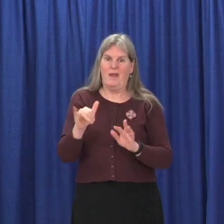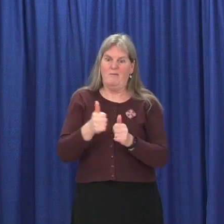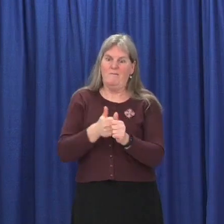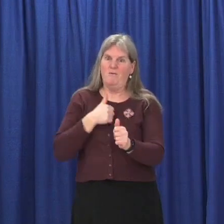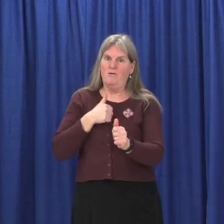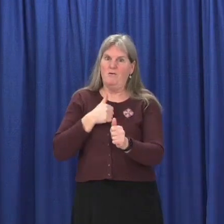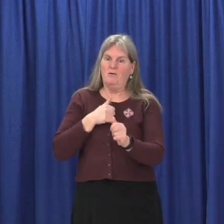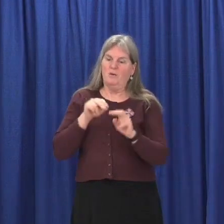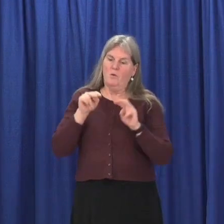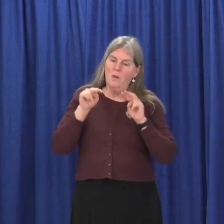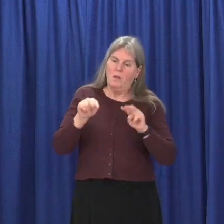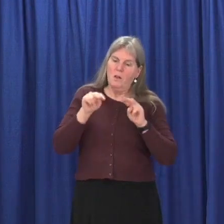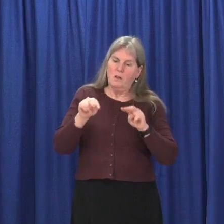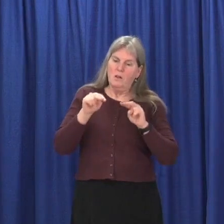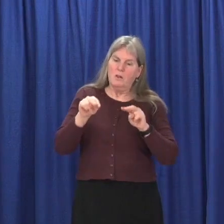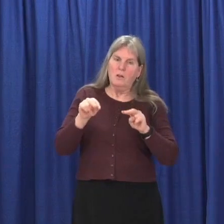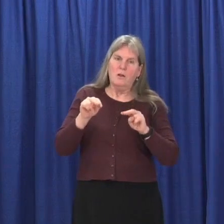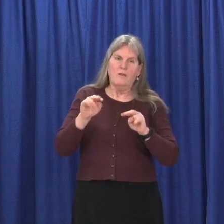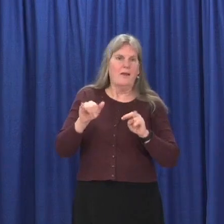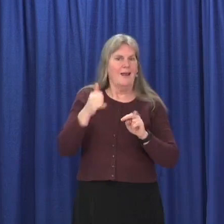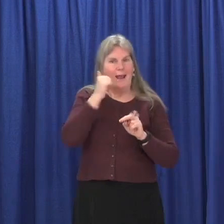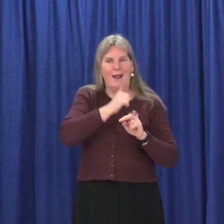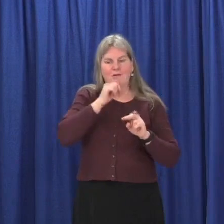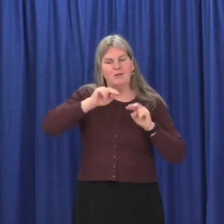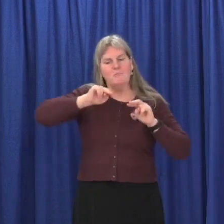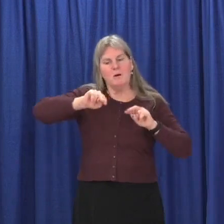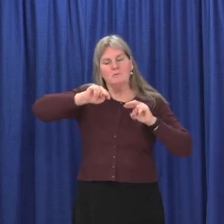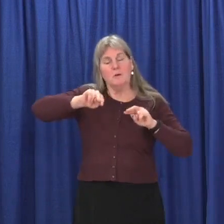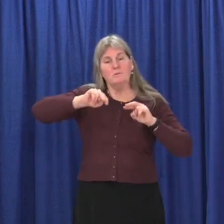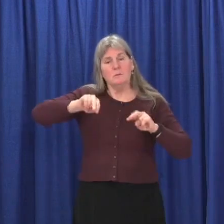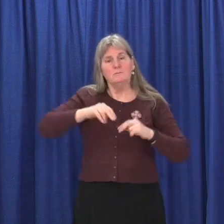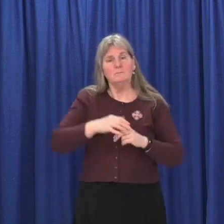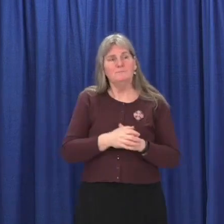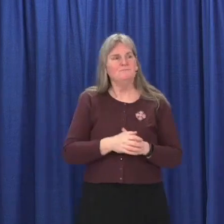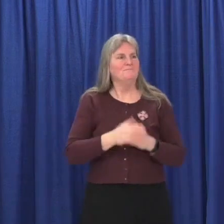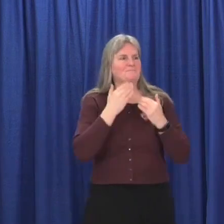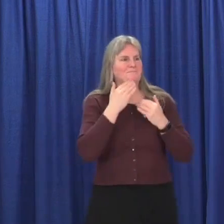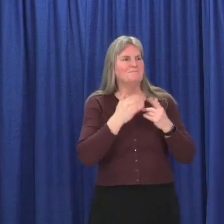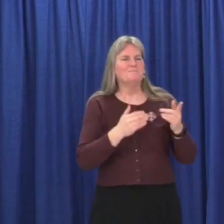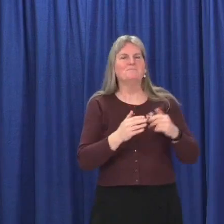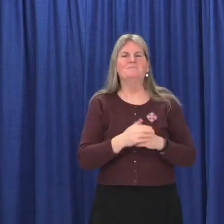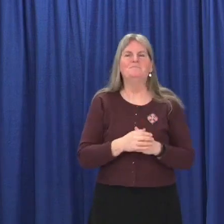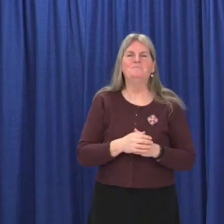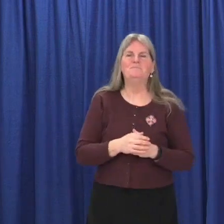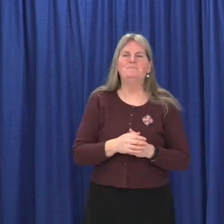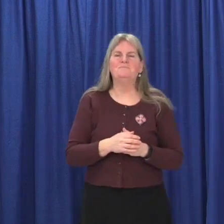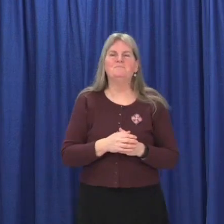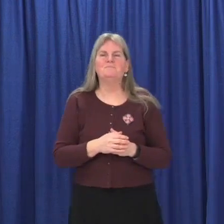every single day. Thank you. We'll now move to the phone lines, and we'll